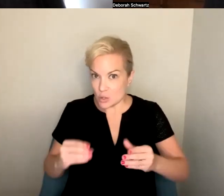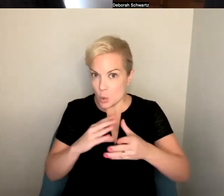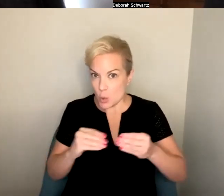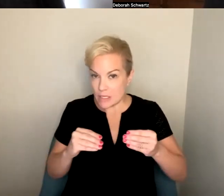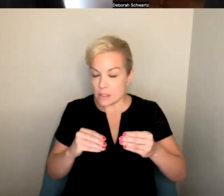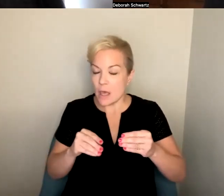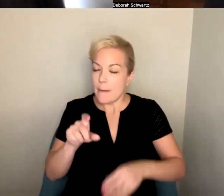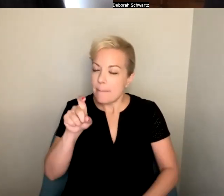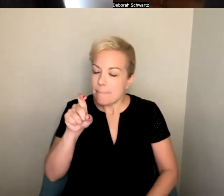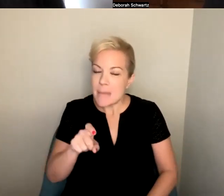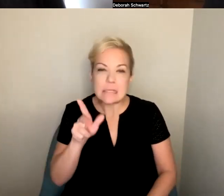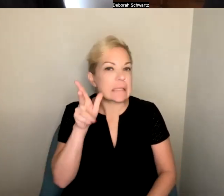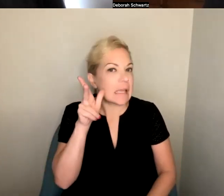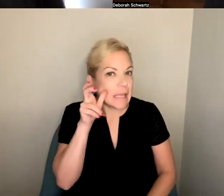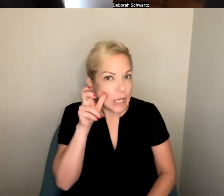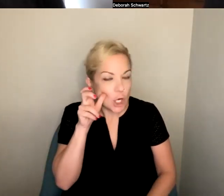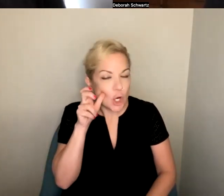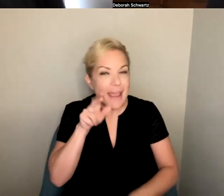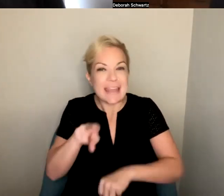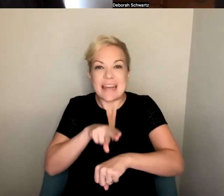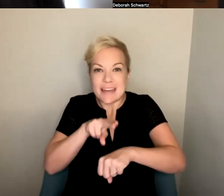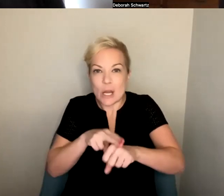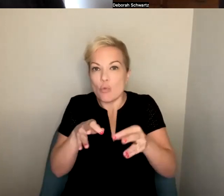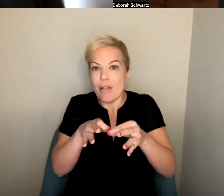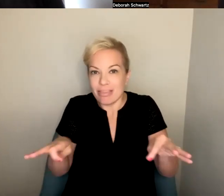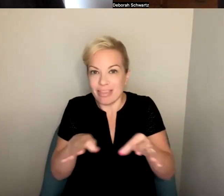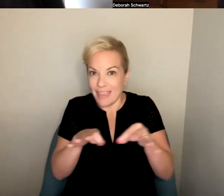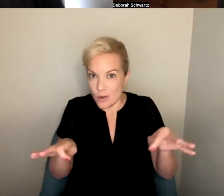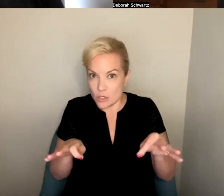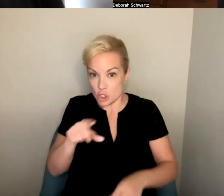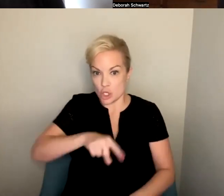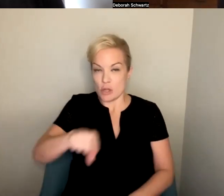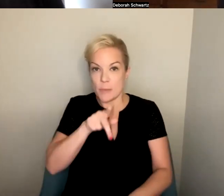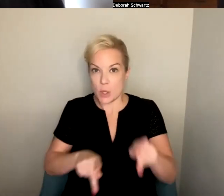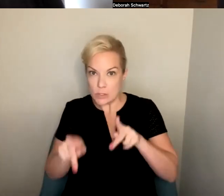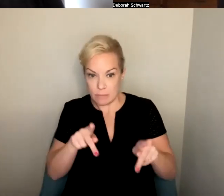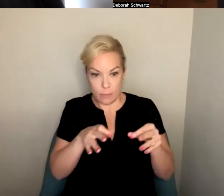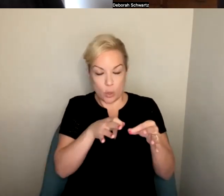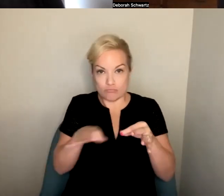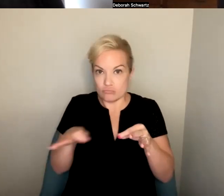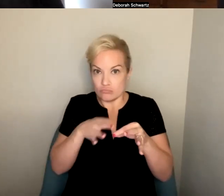because those people that were telling the story may have disordered or reordered the story so